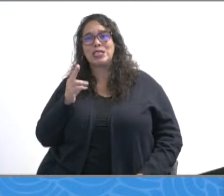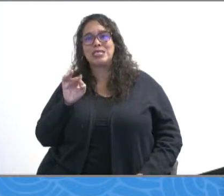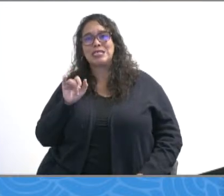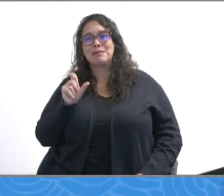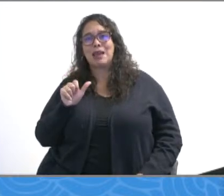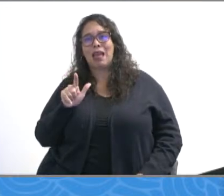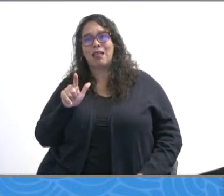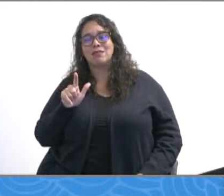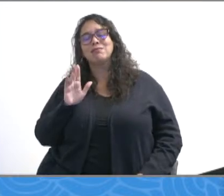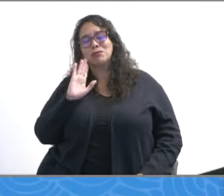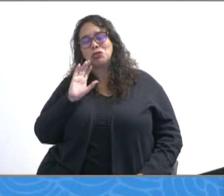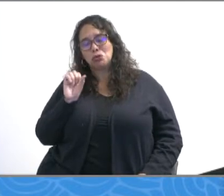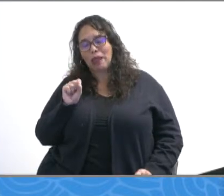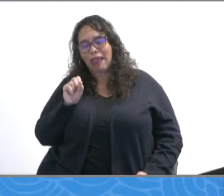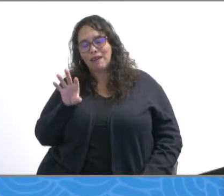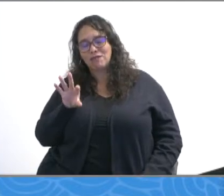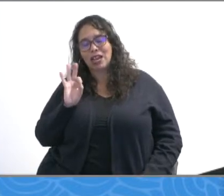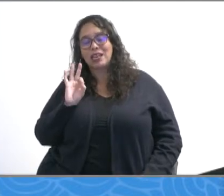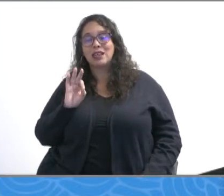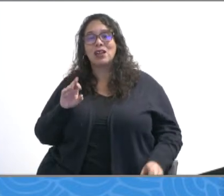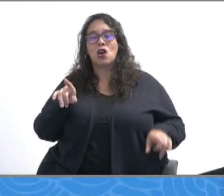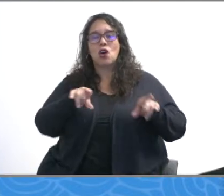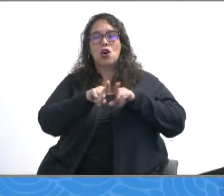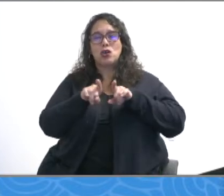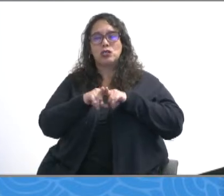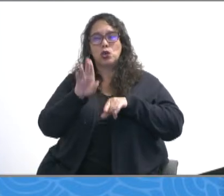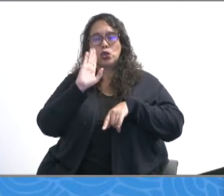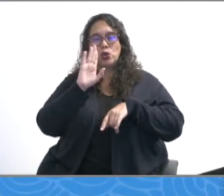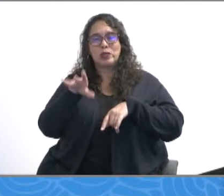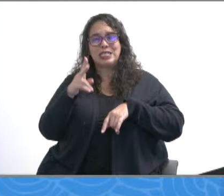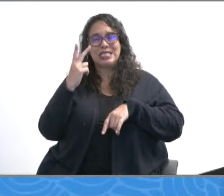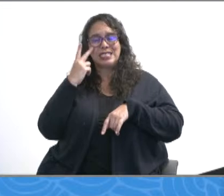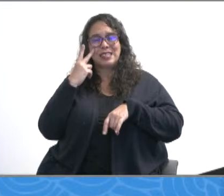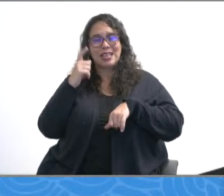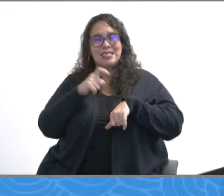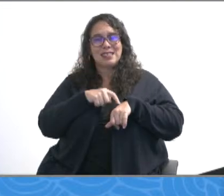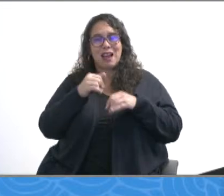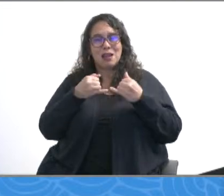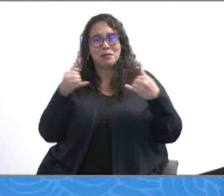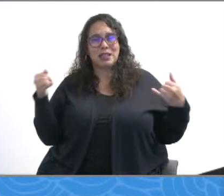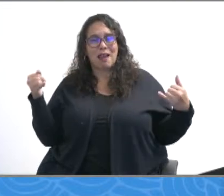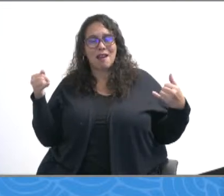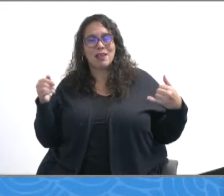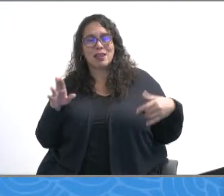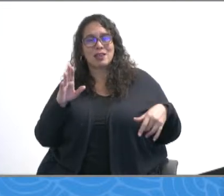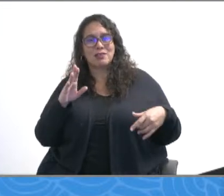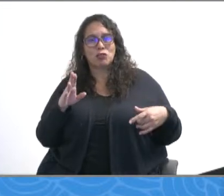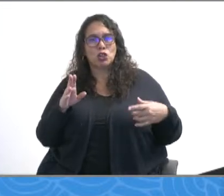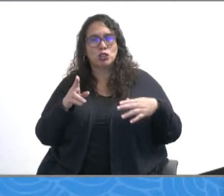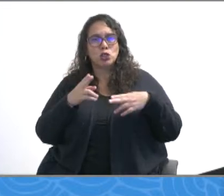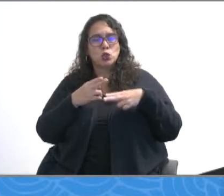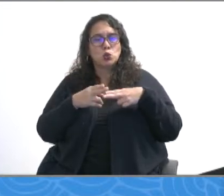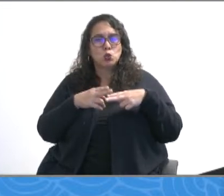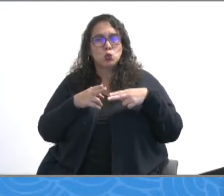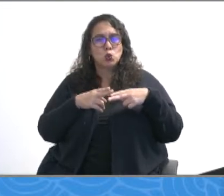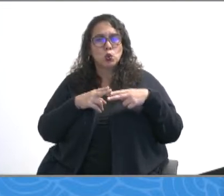And on there, you will also begin to see a timeline that we're going to post for some of the upcoming engagement sessions we'll hold. We're here today,